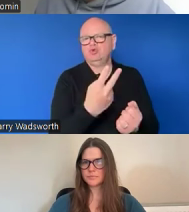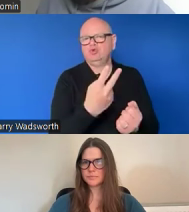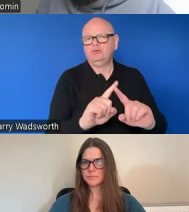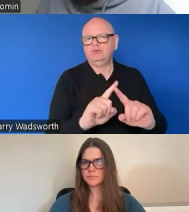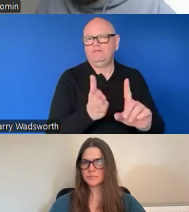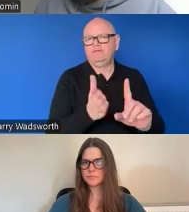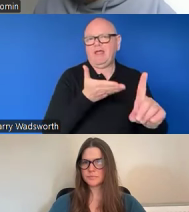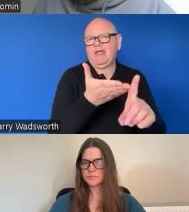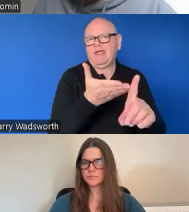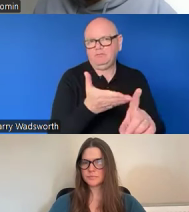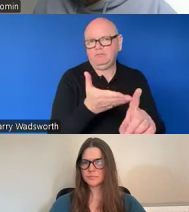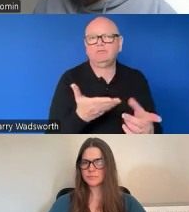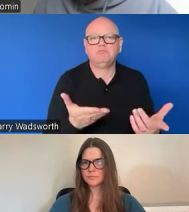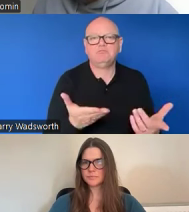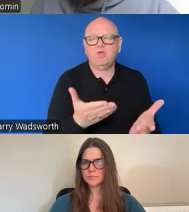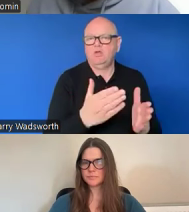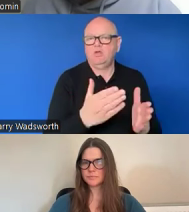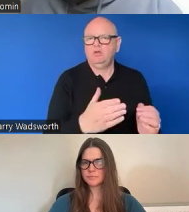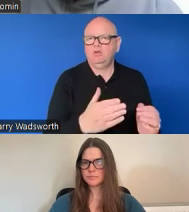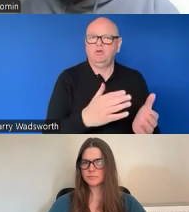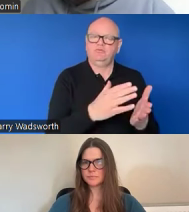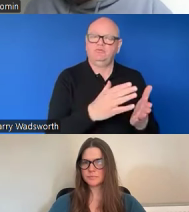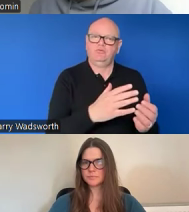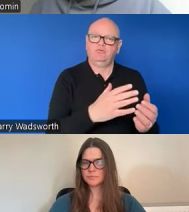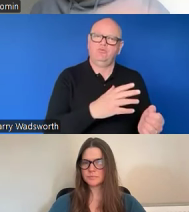Brand awareness, engagement, sales, and traffic.